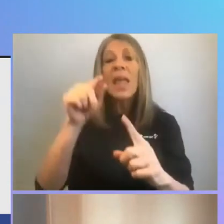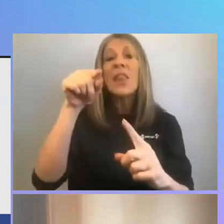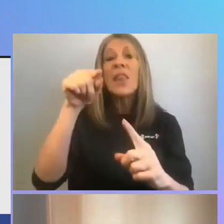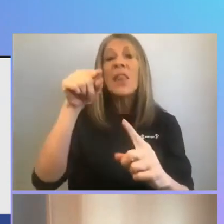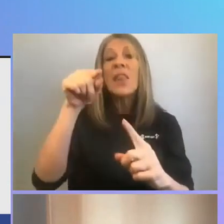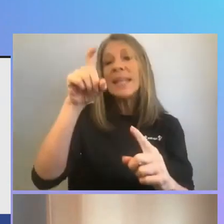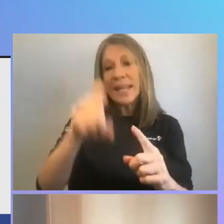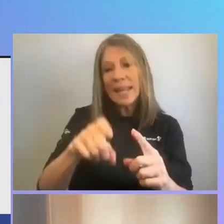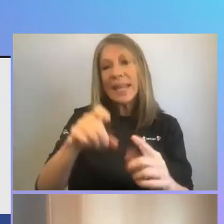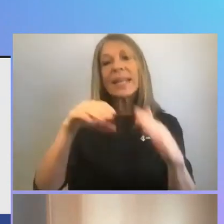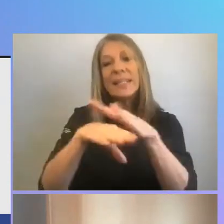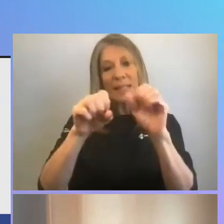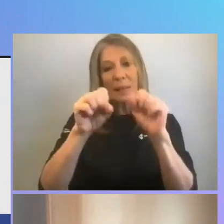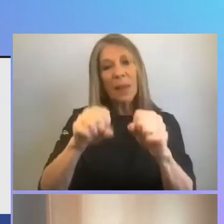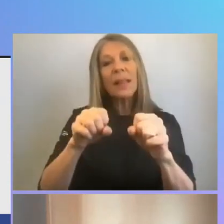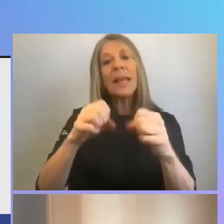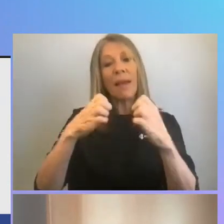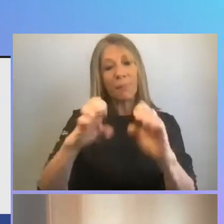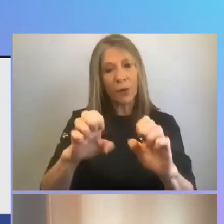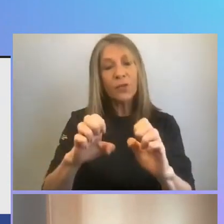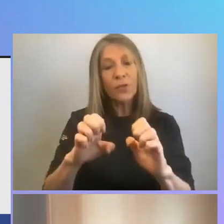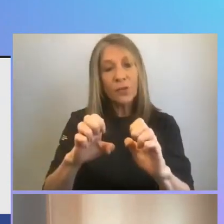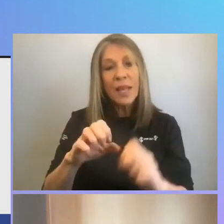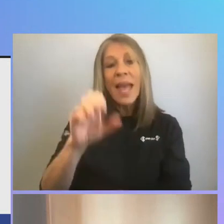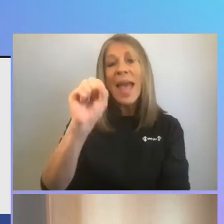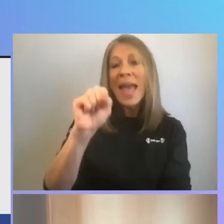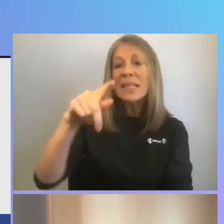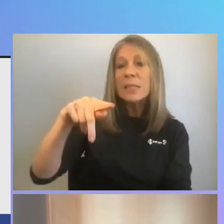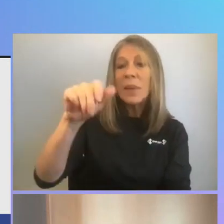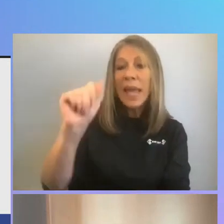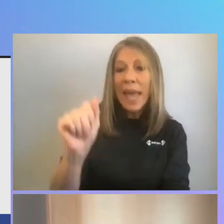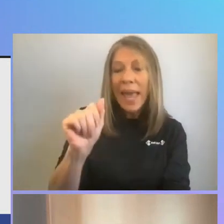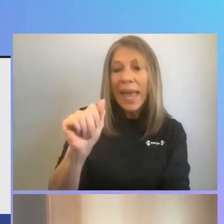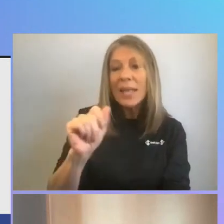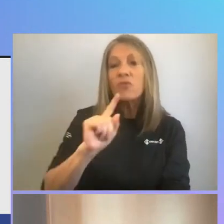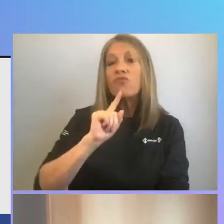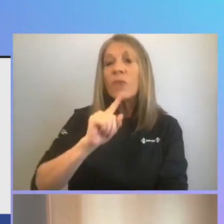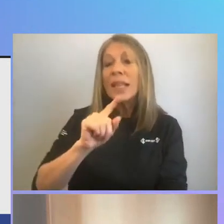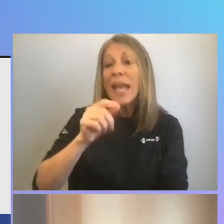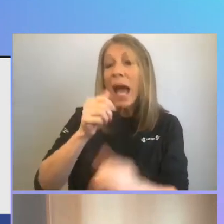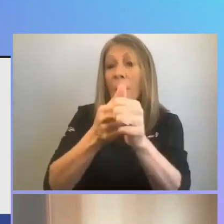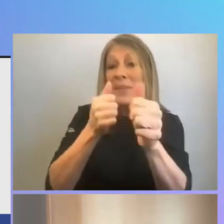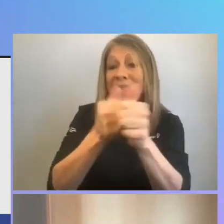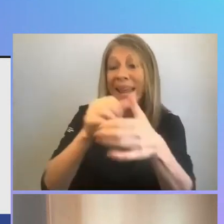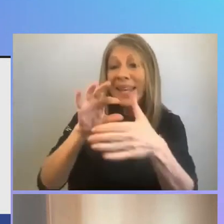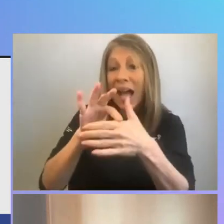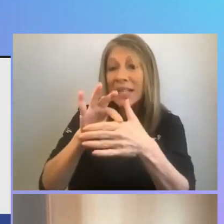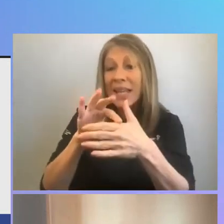accessibility efforts for certain features. And SBAs dynamically update content without refreshing the entire